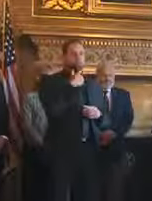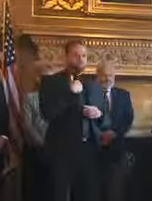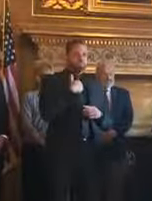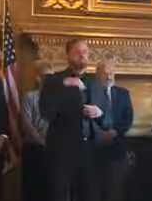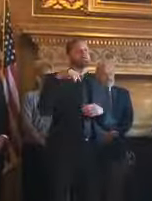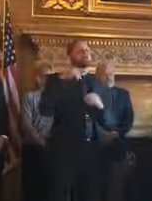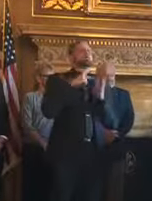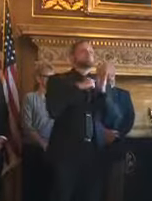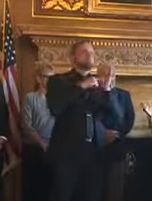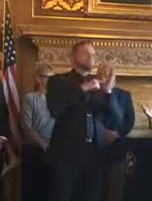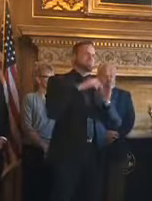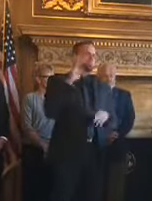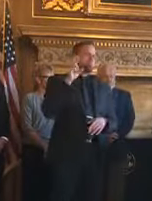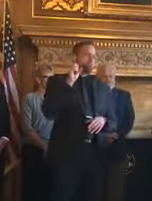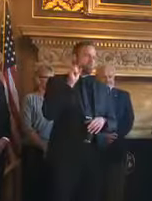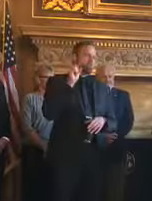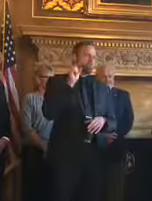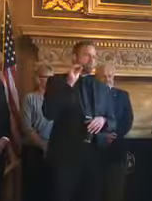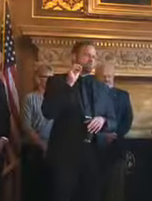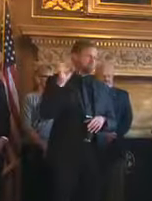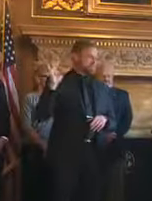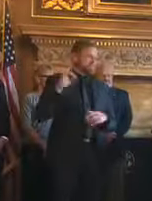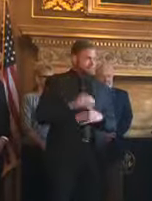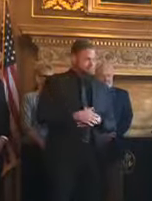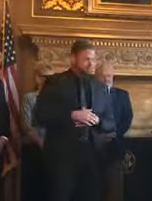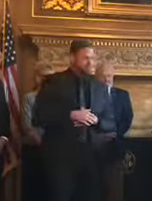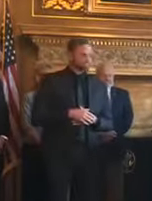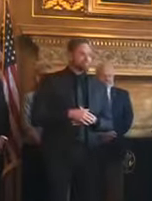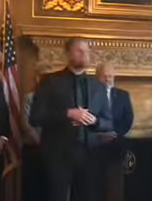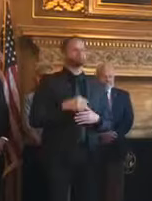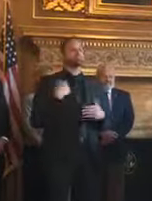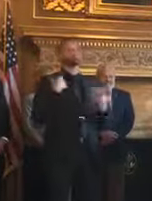leaders and elected representatives from our state.